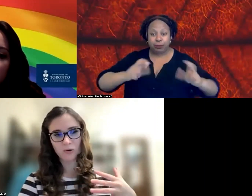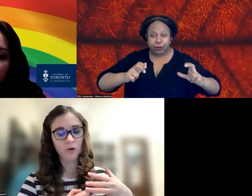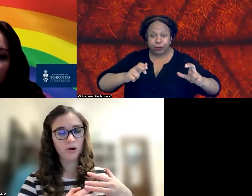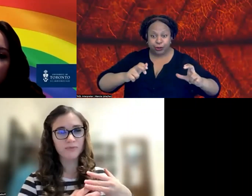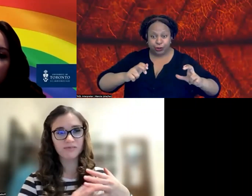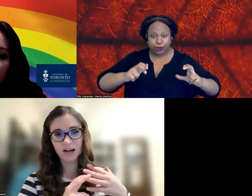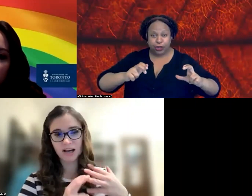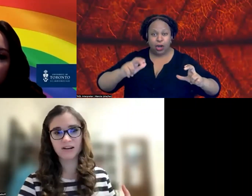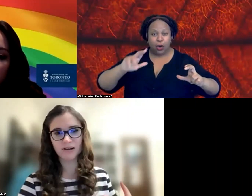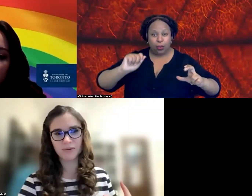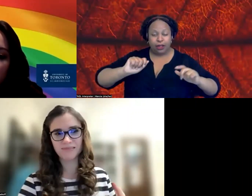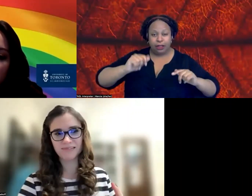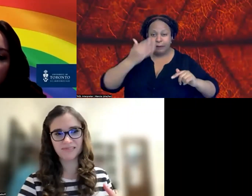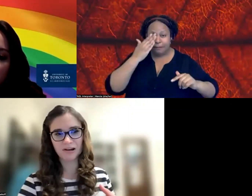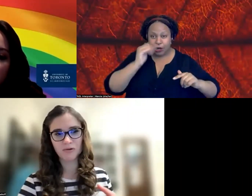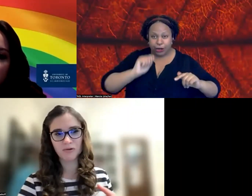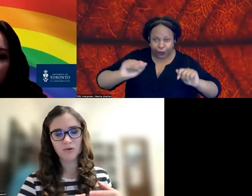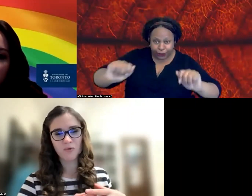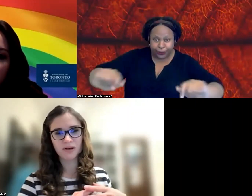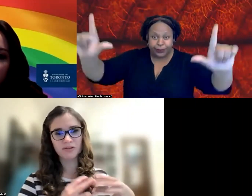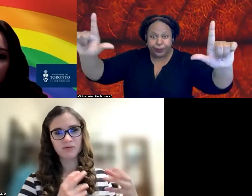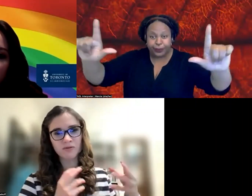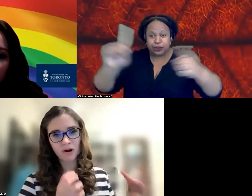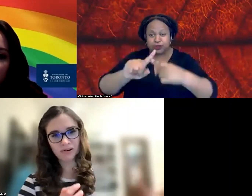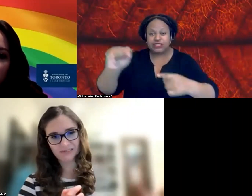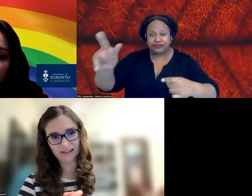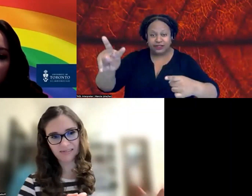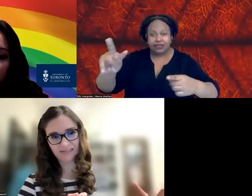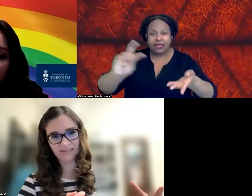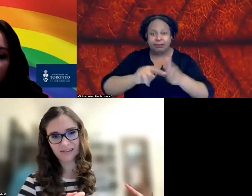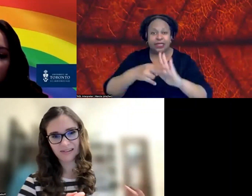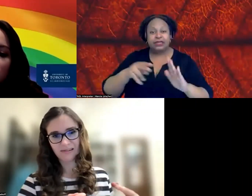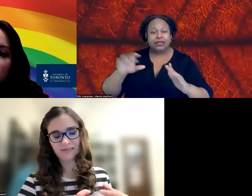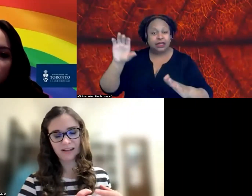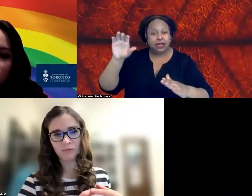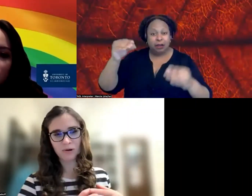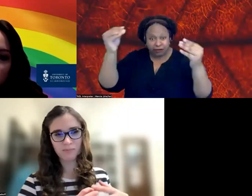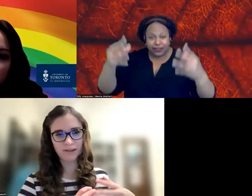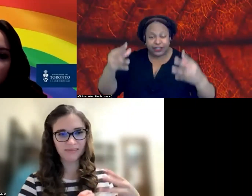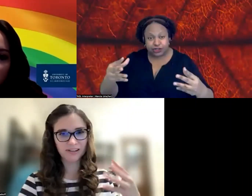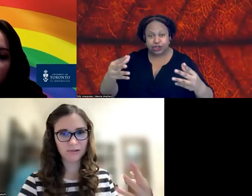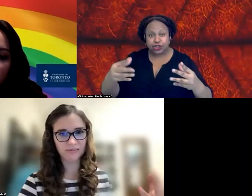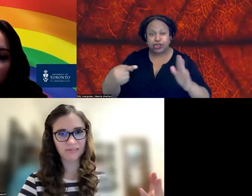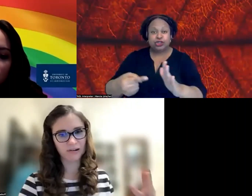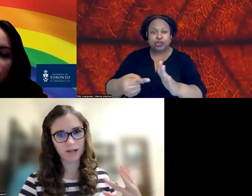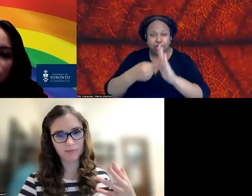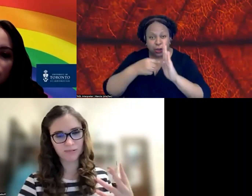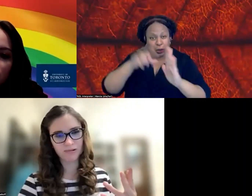or diagram to show, we could enlarge it so I wouldn't be seeing your stare at my computer.